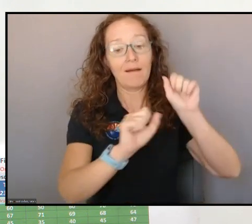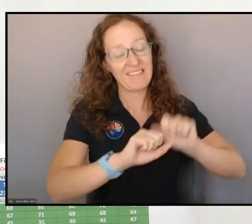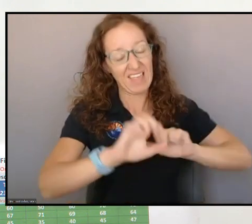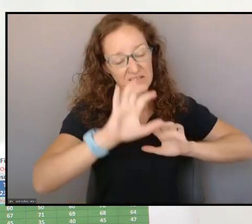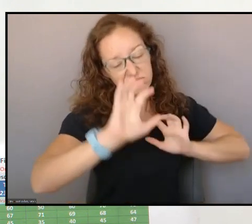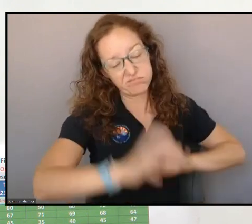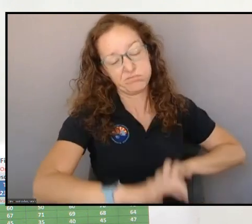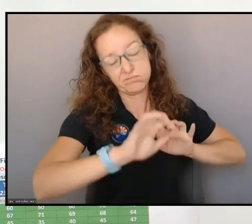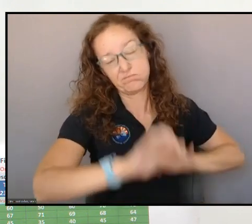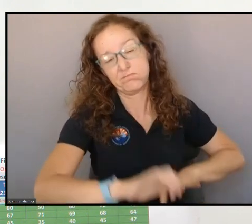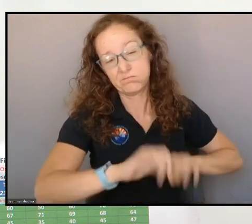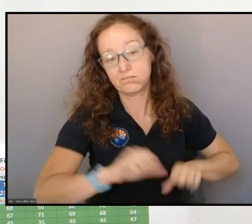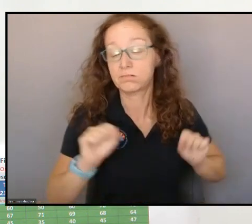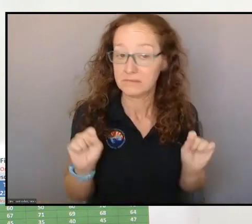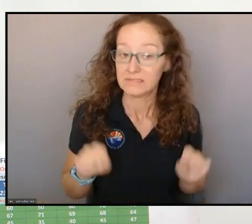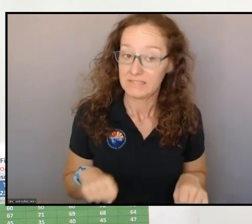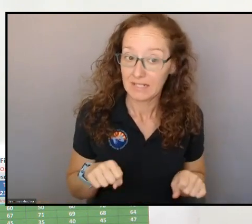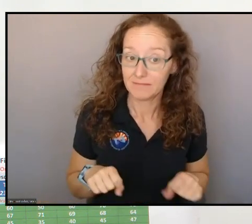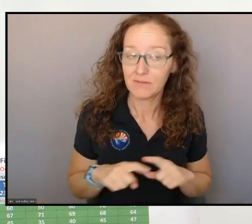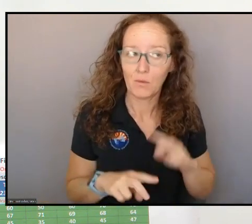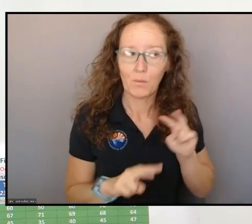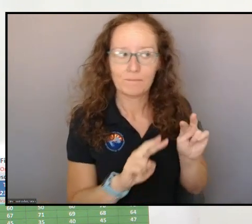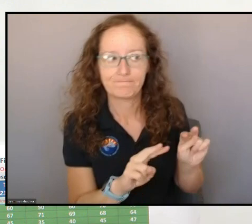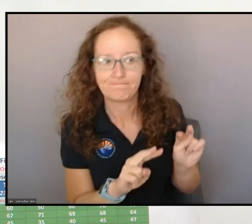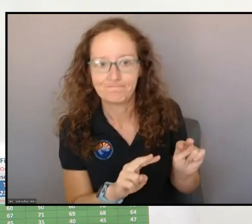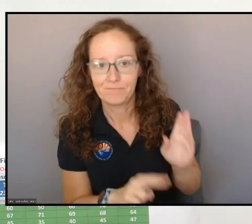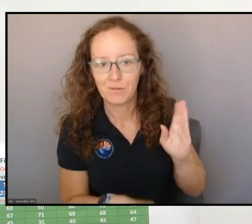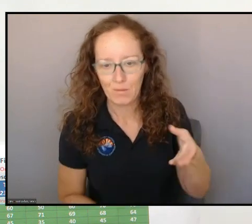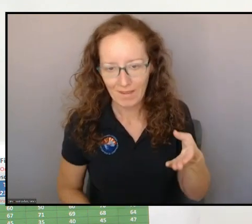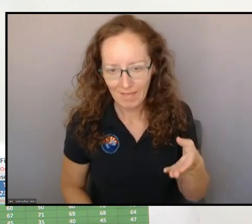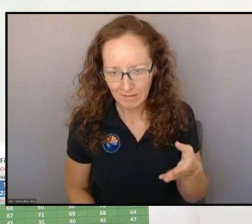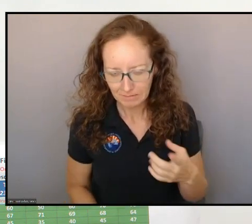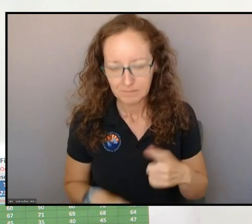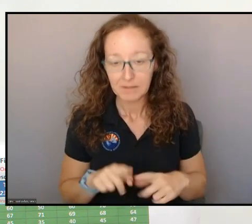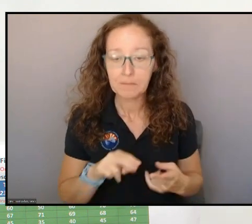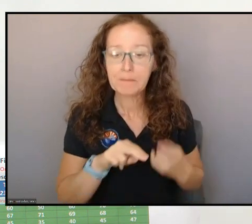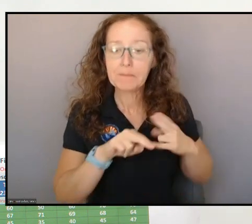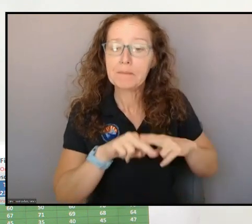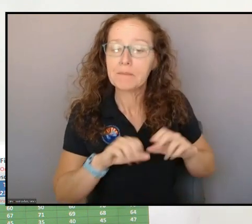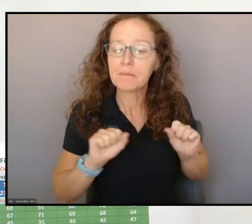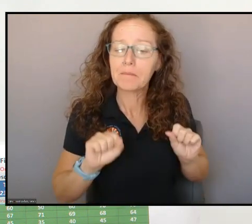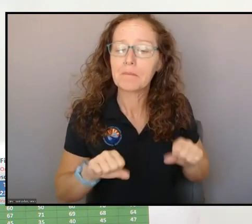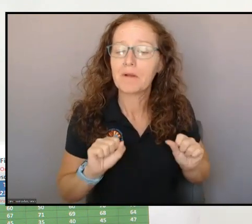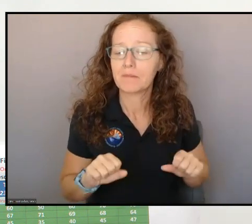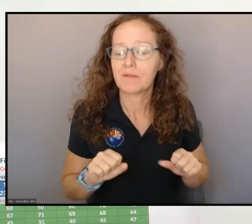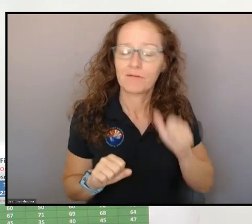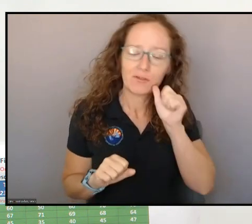mentioned, slightly better chance of showers and thunderstorms tomorrow but still just that isolated